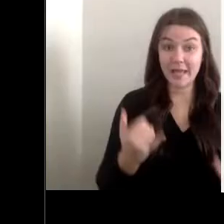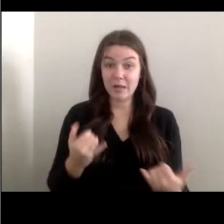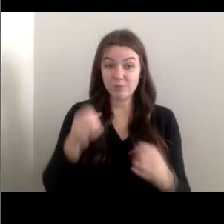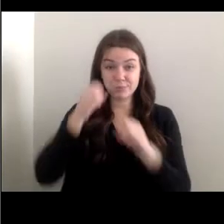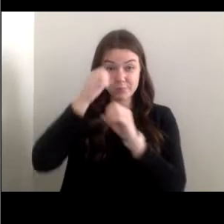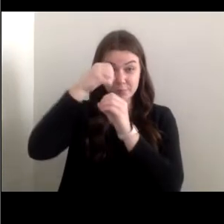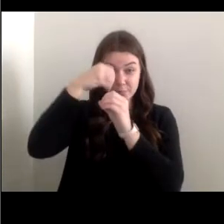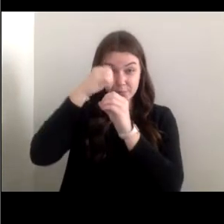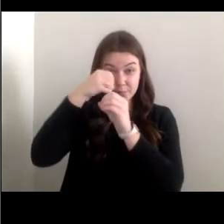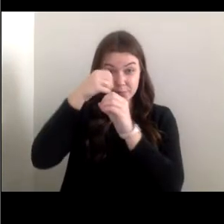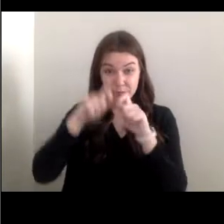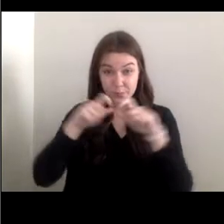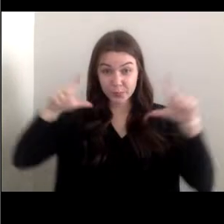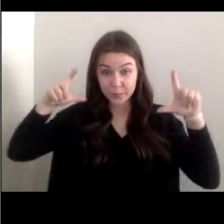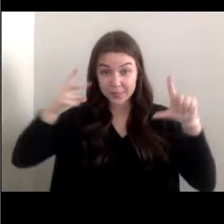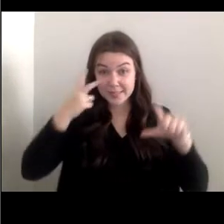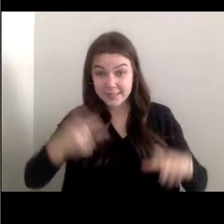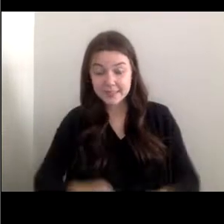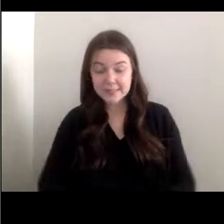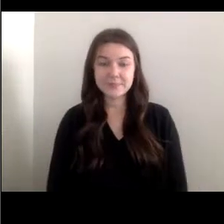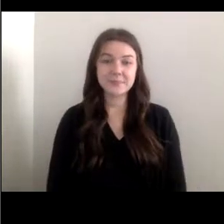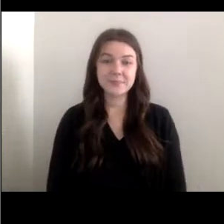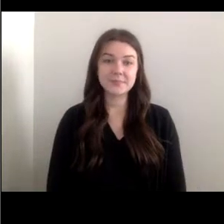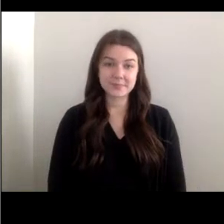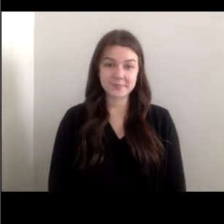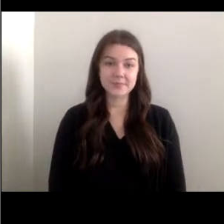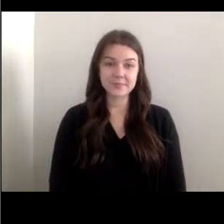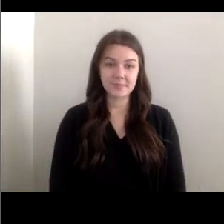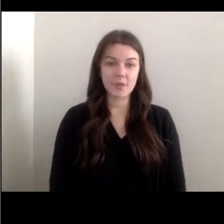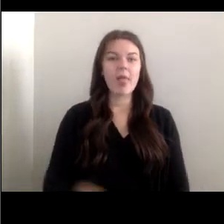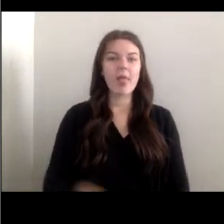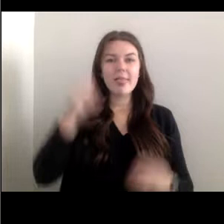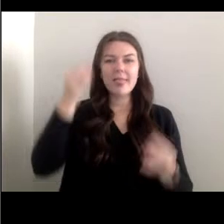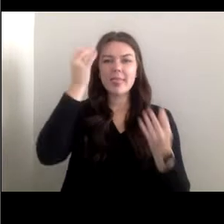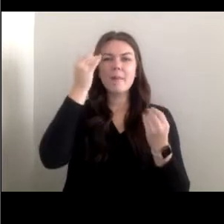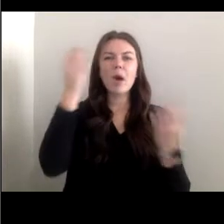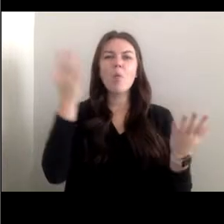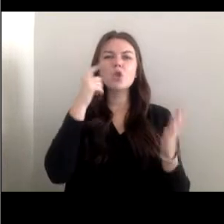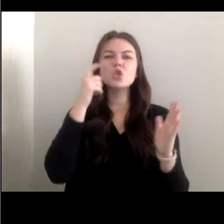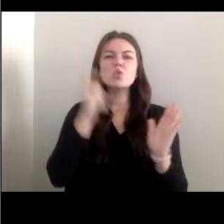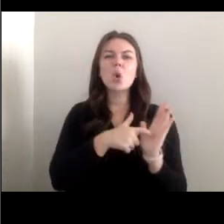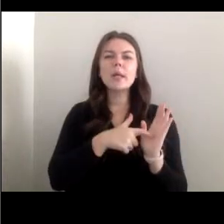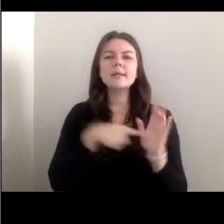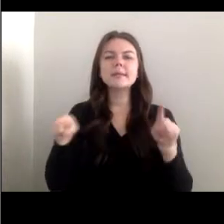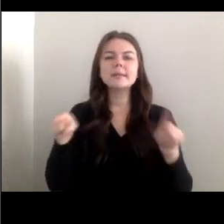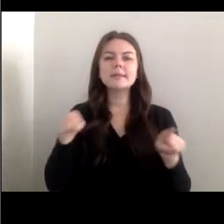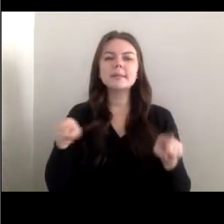You guys can make some mental notes about what you see. Wow, look at that.